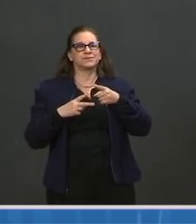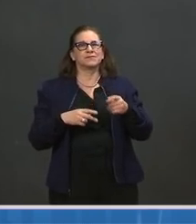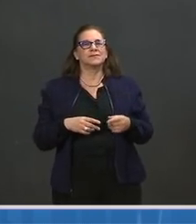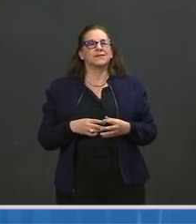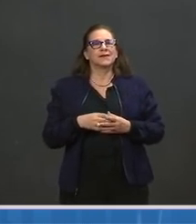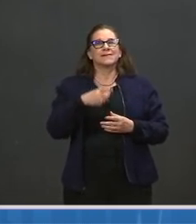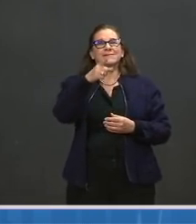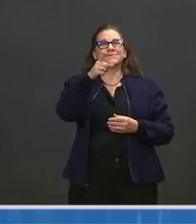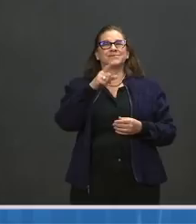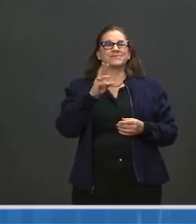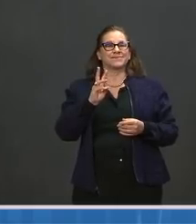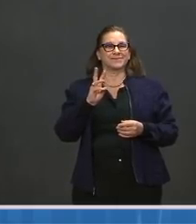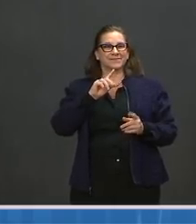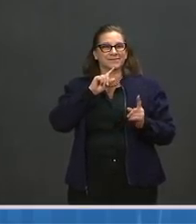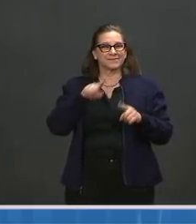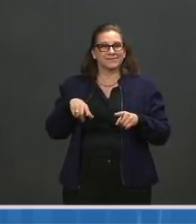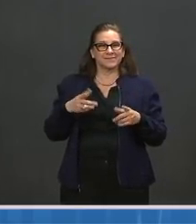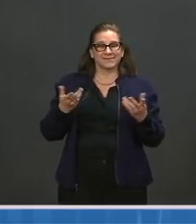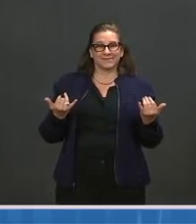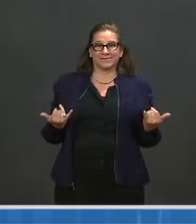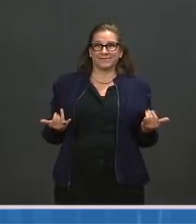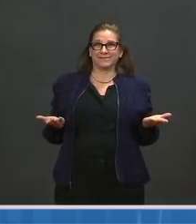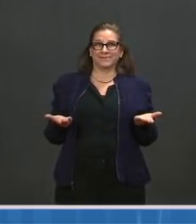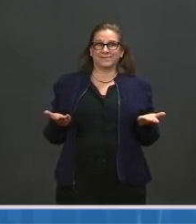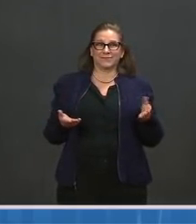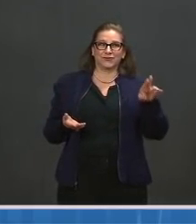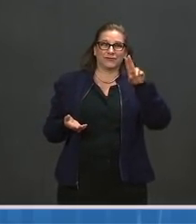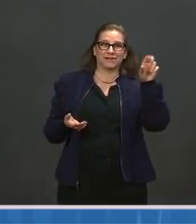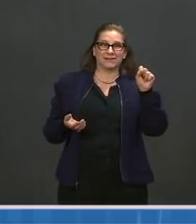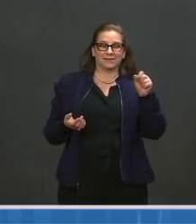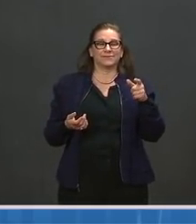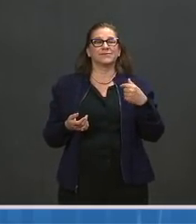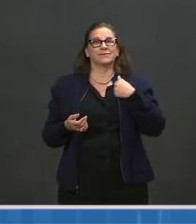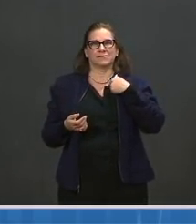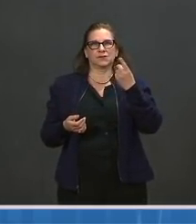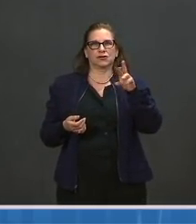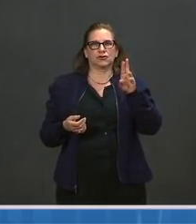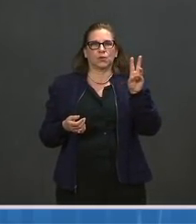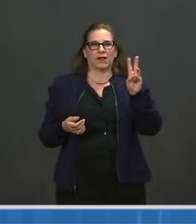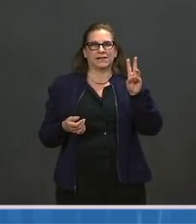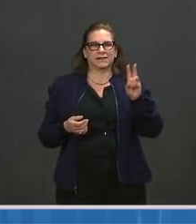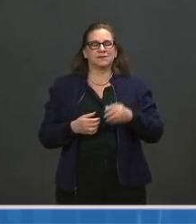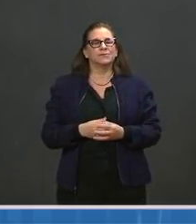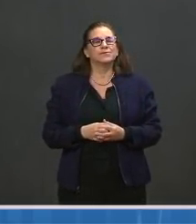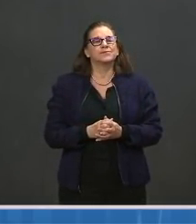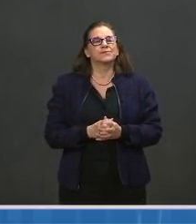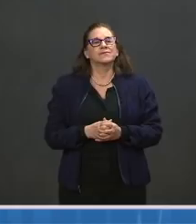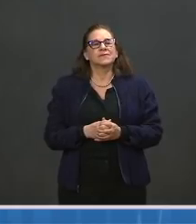Dr. Walensky: Yeah, I'd be happy to. You know, we are looking at these data. We're reaching out to individual states, trying to encourage them.